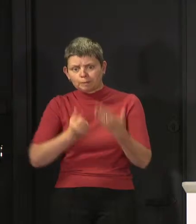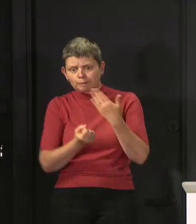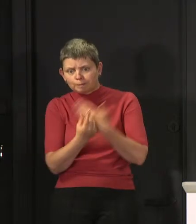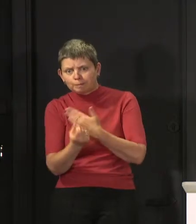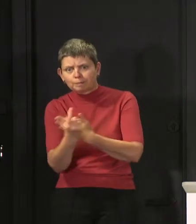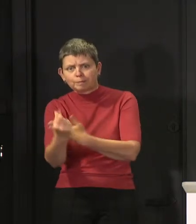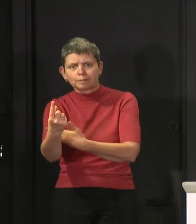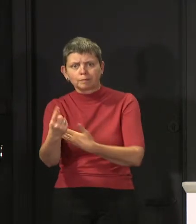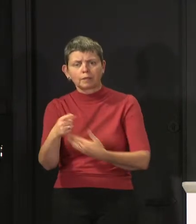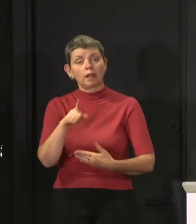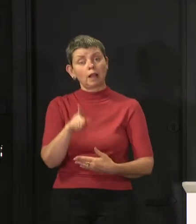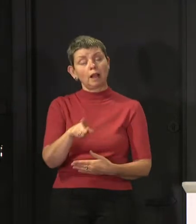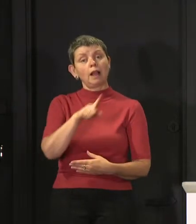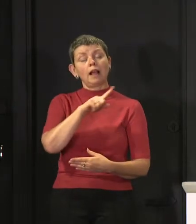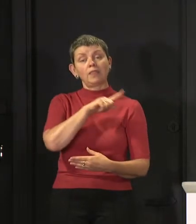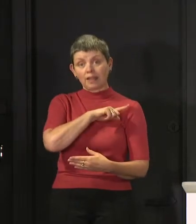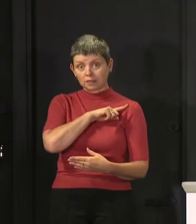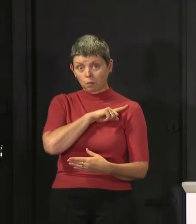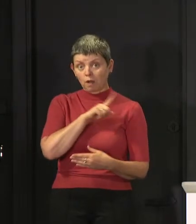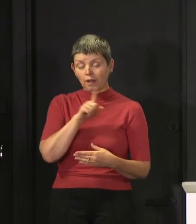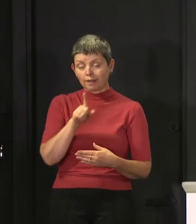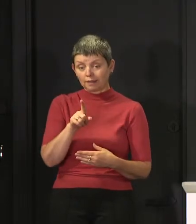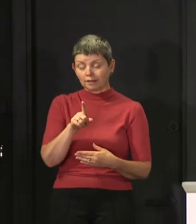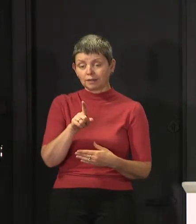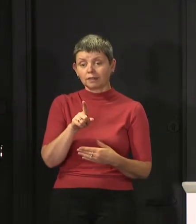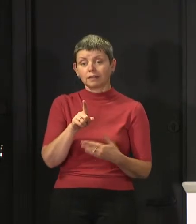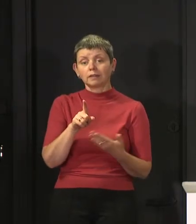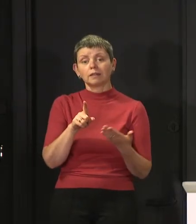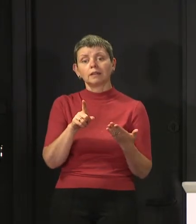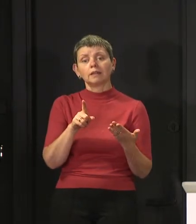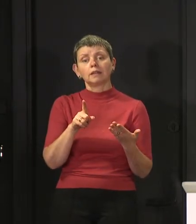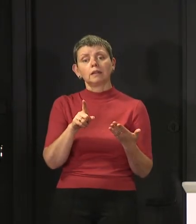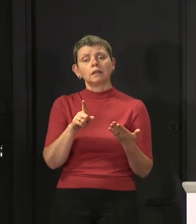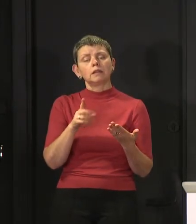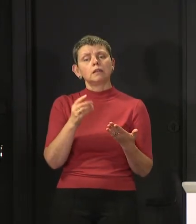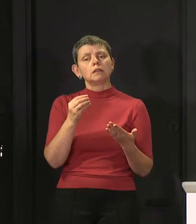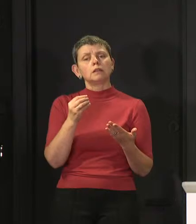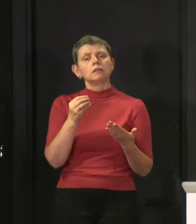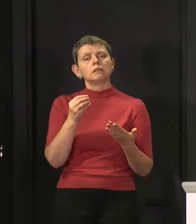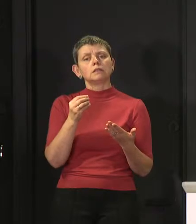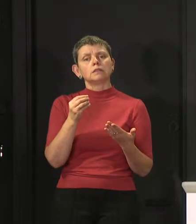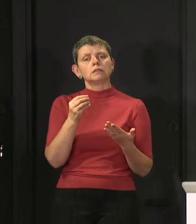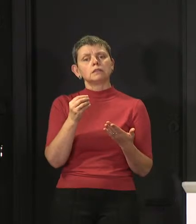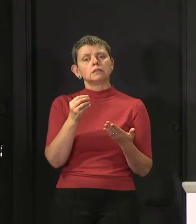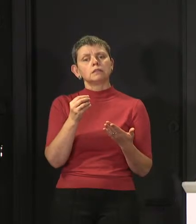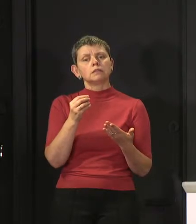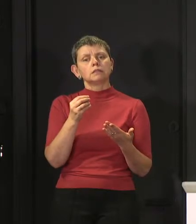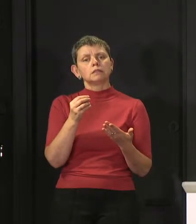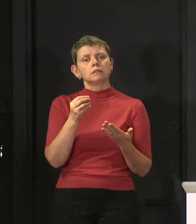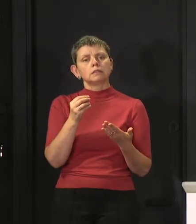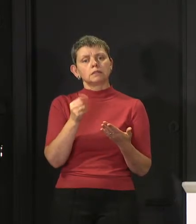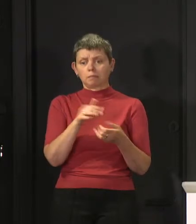why we do, even in areas where there is regulation and enforcement, we still say to people, just